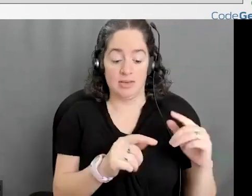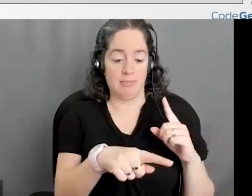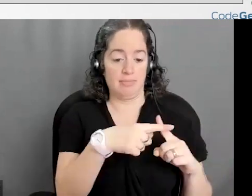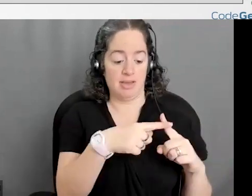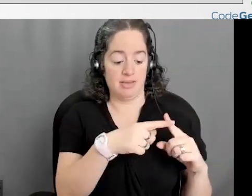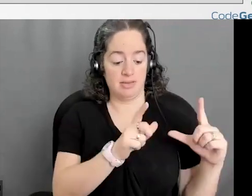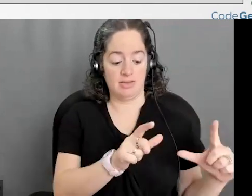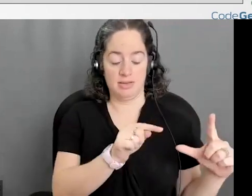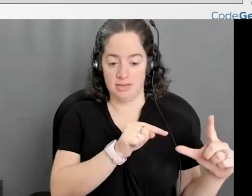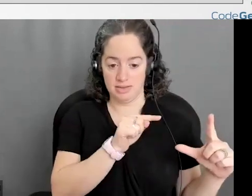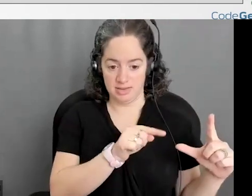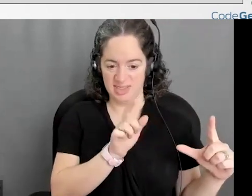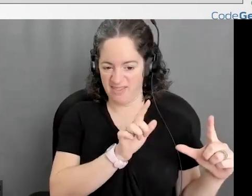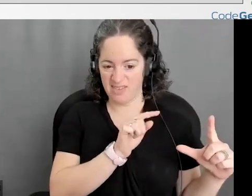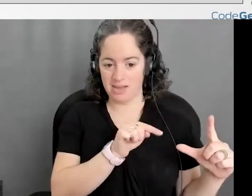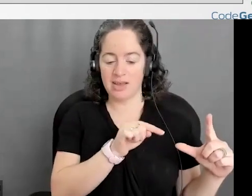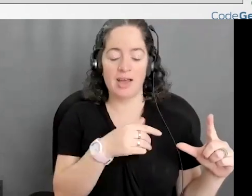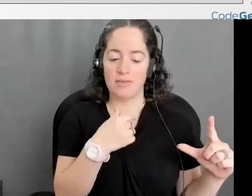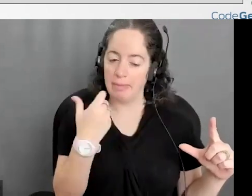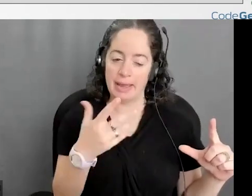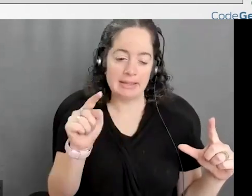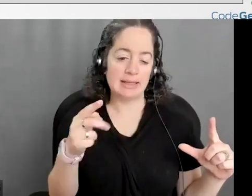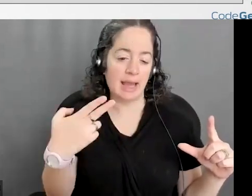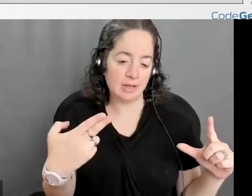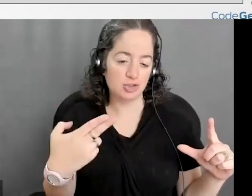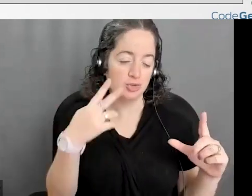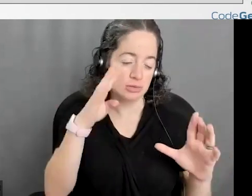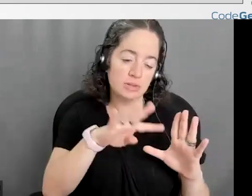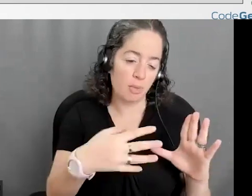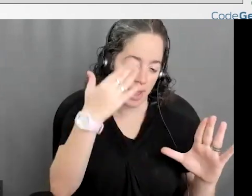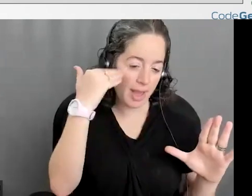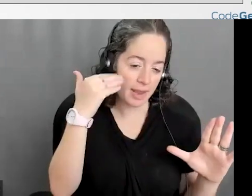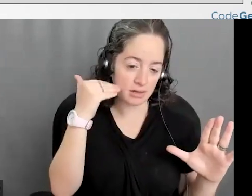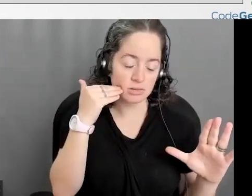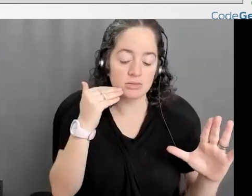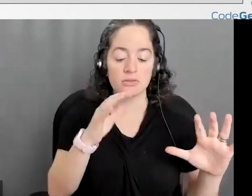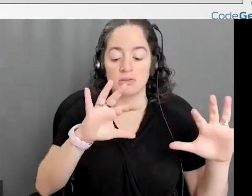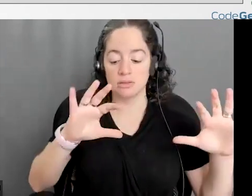I've got a bunch of TH elements, which are my table headers with scope row.